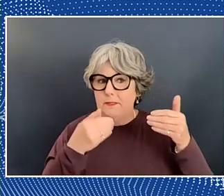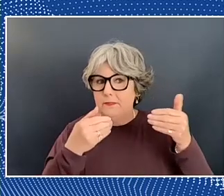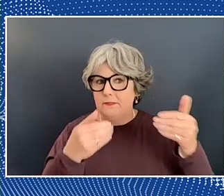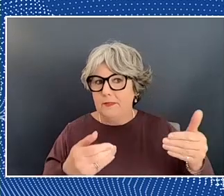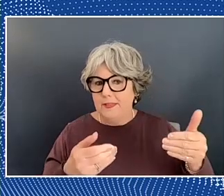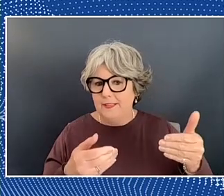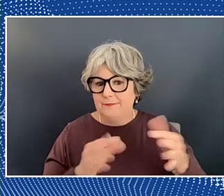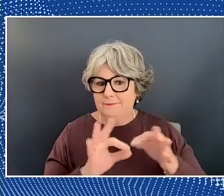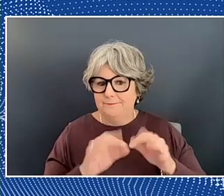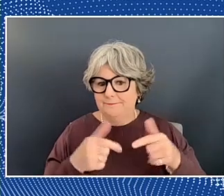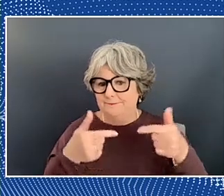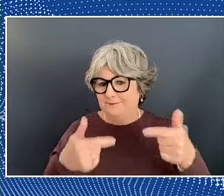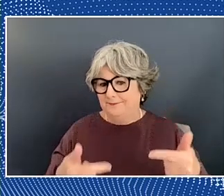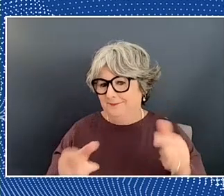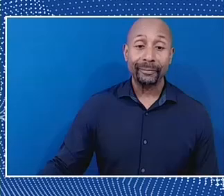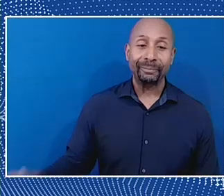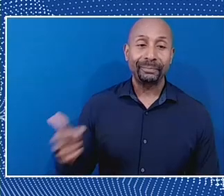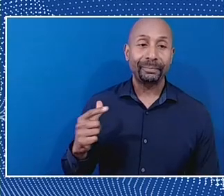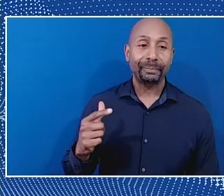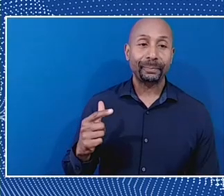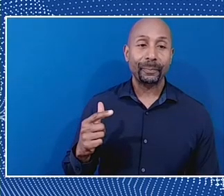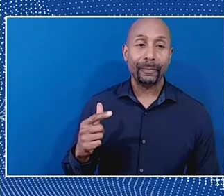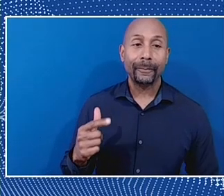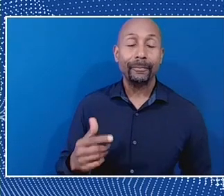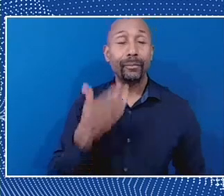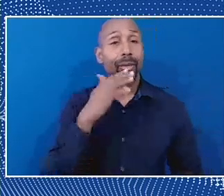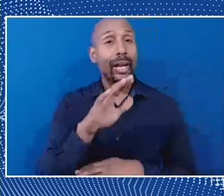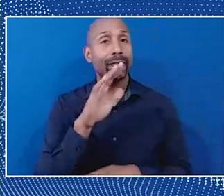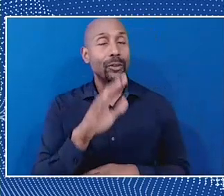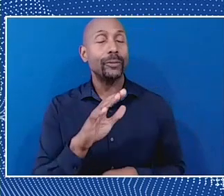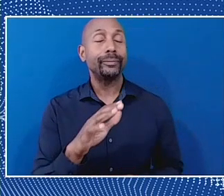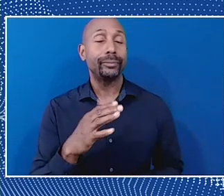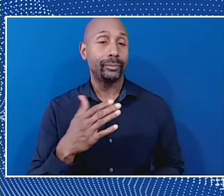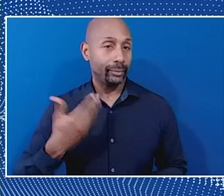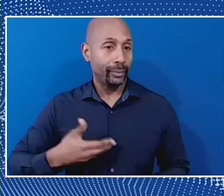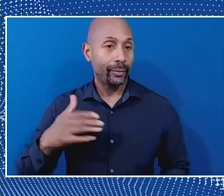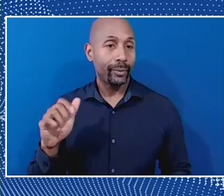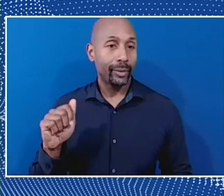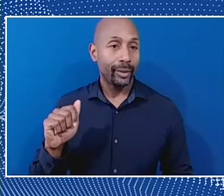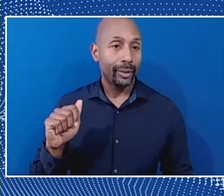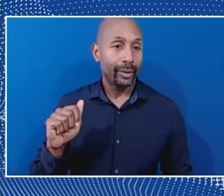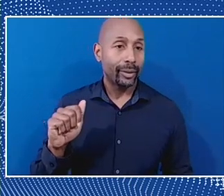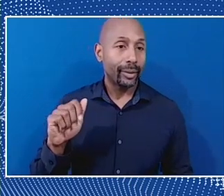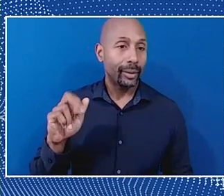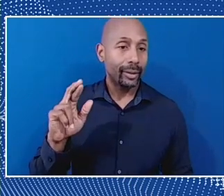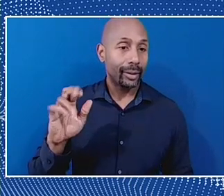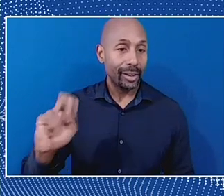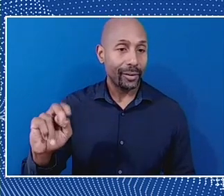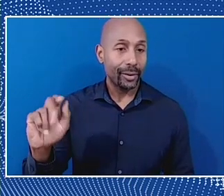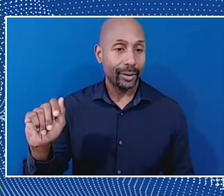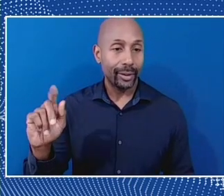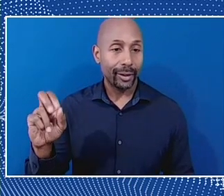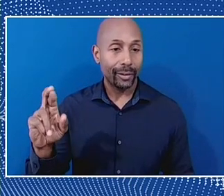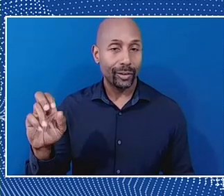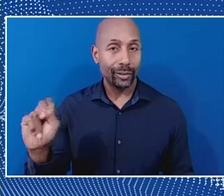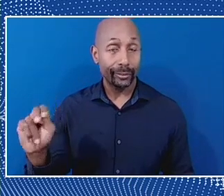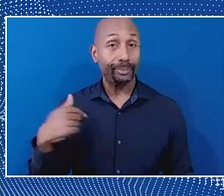Thank you. Good afternoon. I am Arin Anderson, an African-American first-generation college student and a